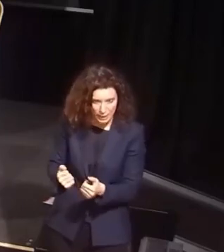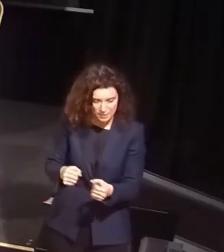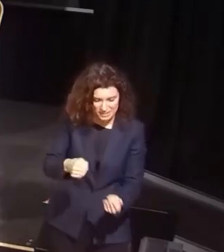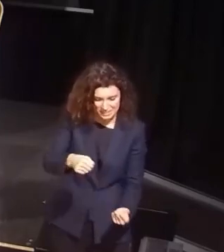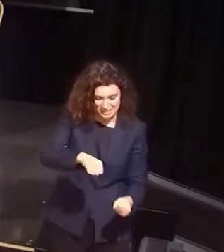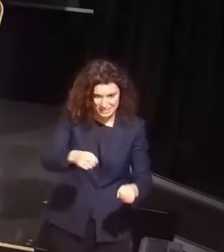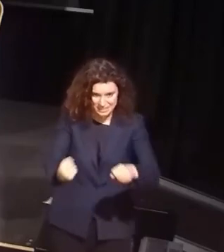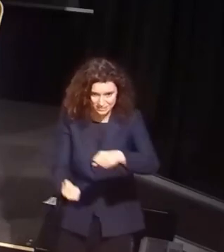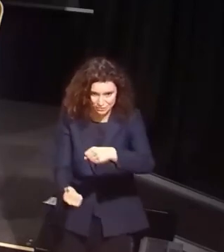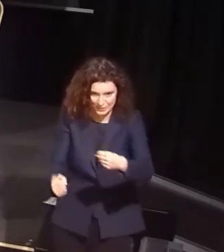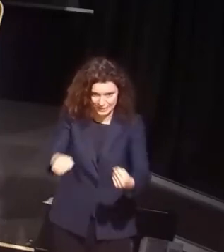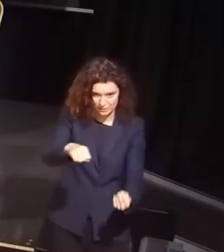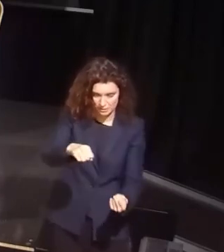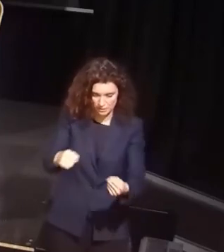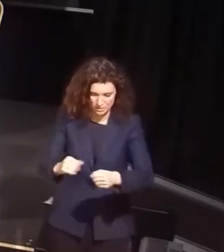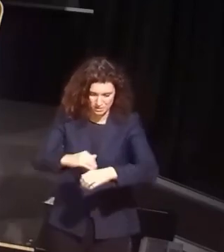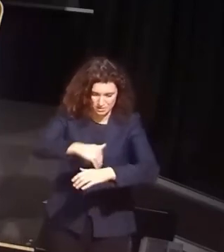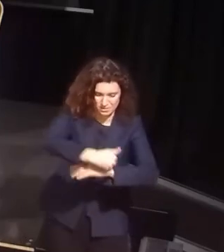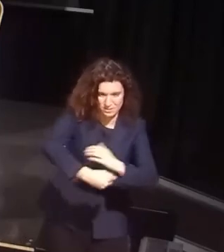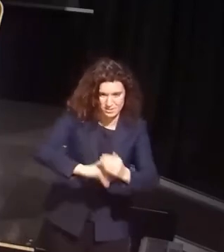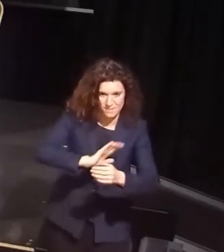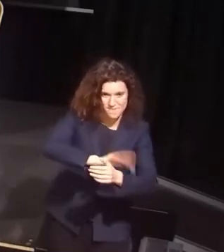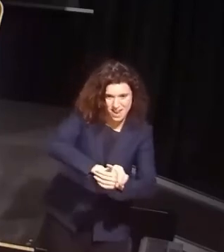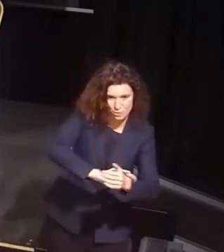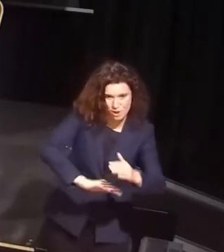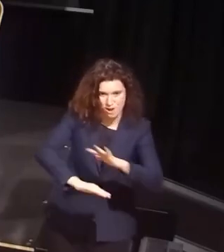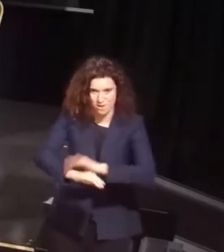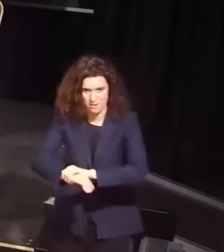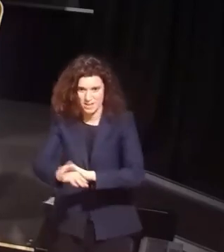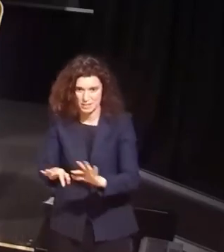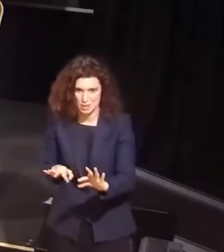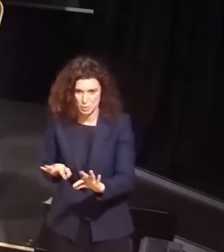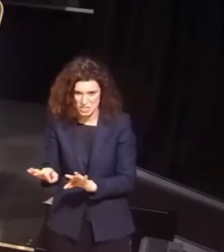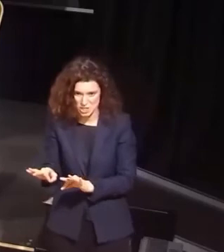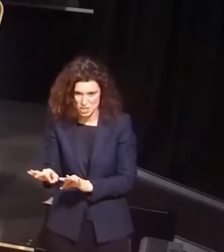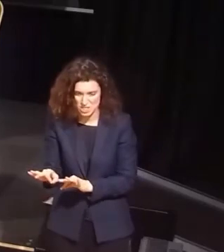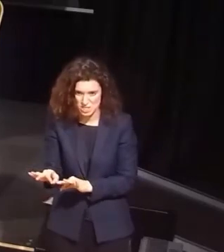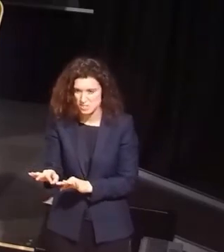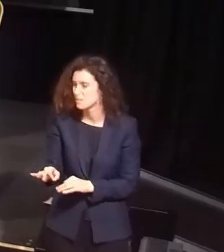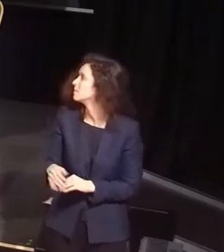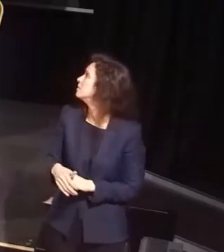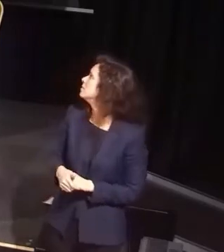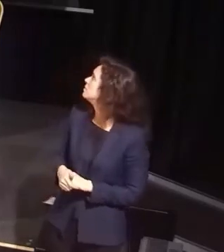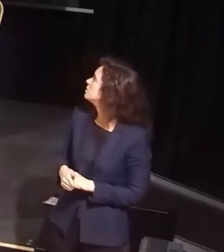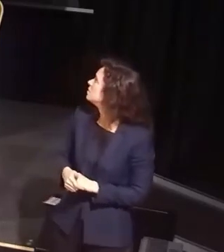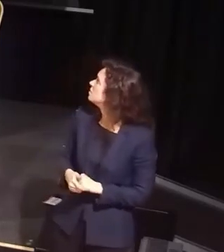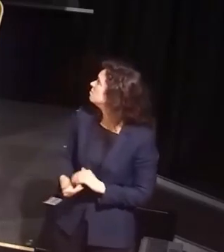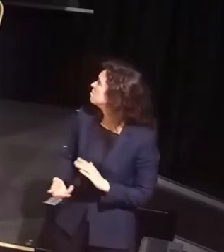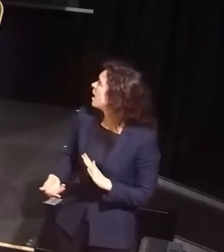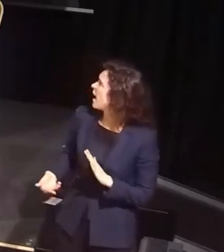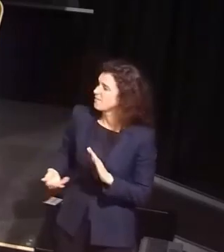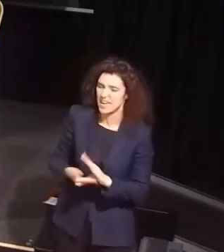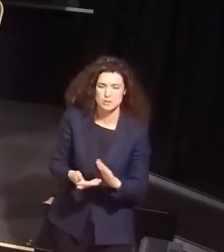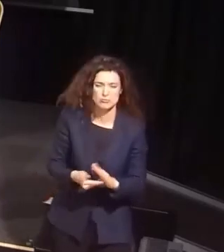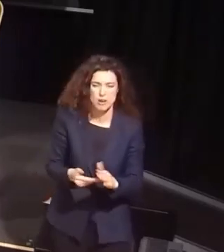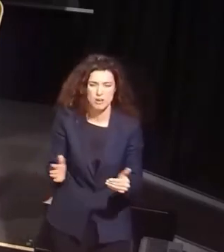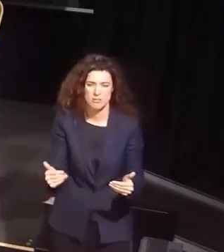literally just Velcro and a switch. We also used a mag arm to give him a reverse and a brake and I also eventually threw turbo on there,